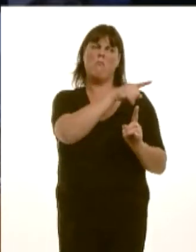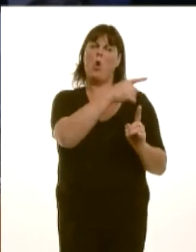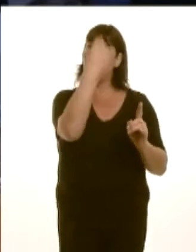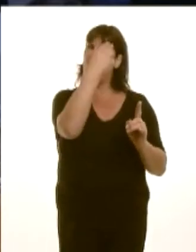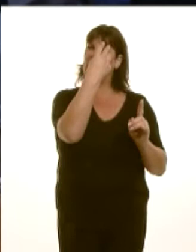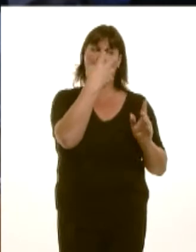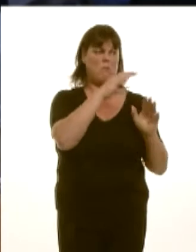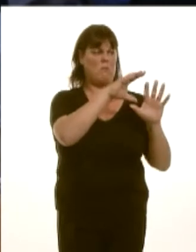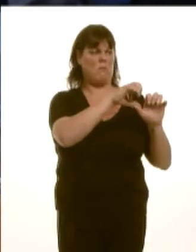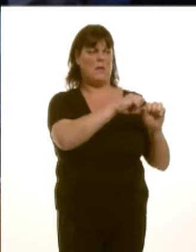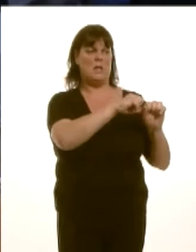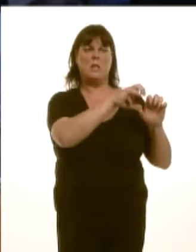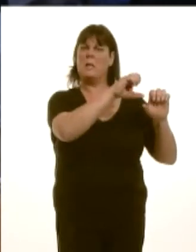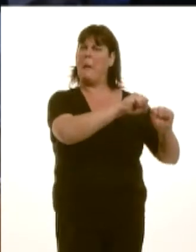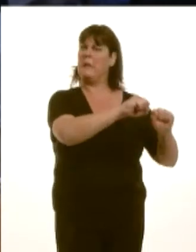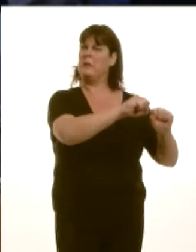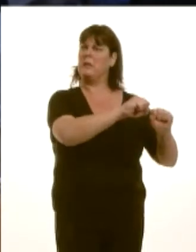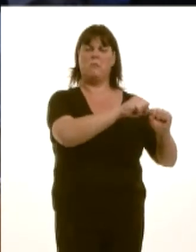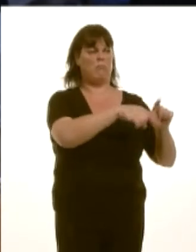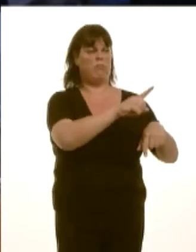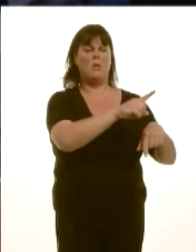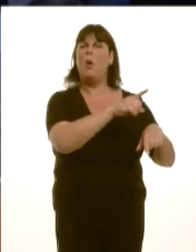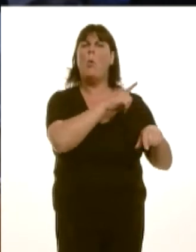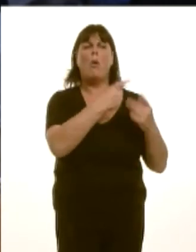What action is being taken against other people who have been identified as causing this problem?